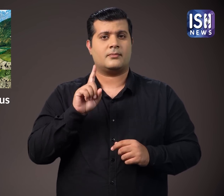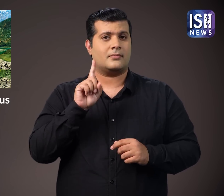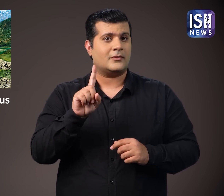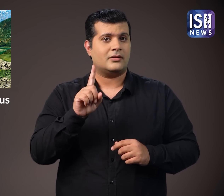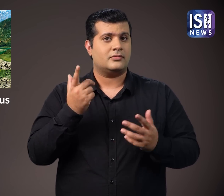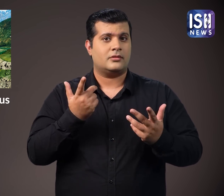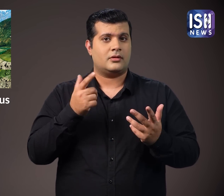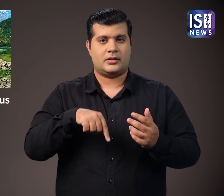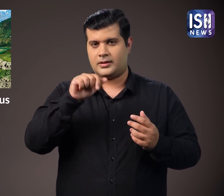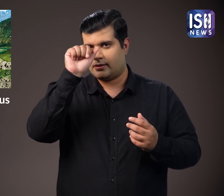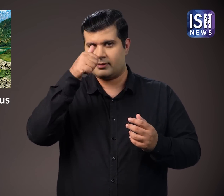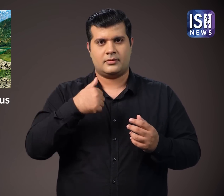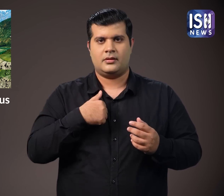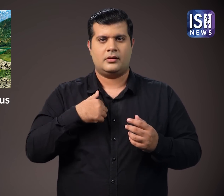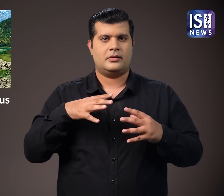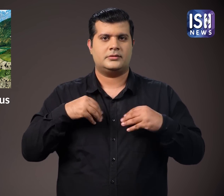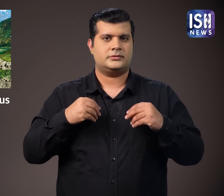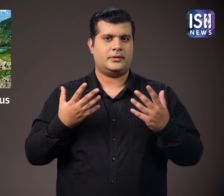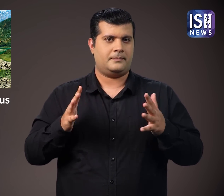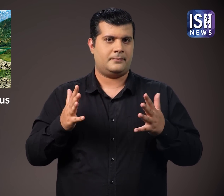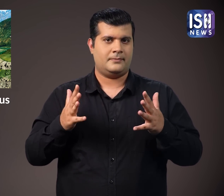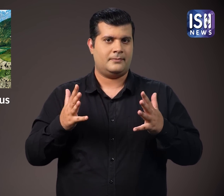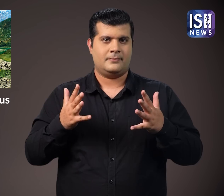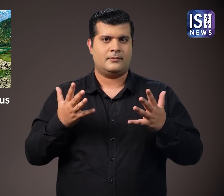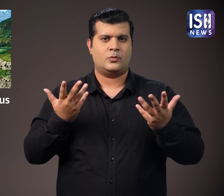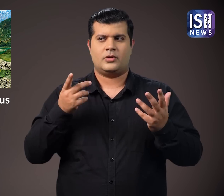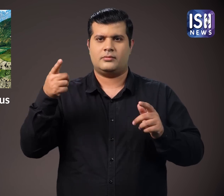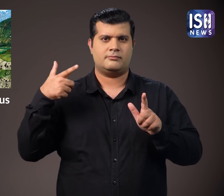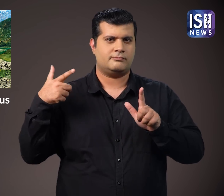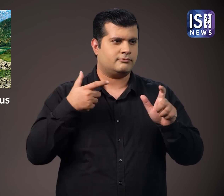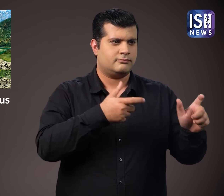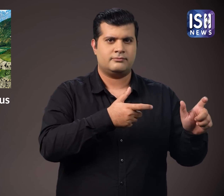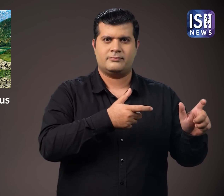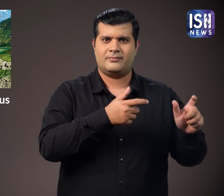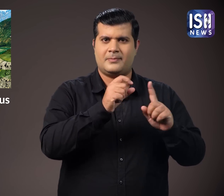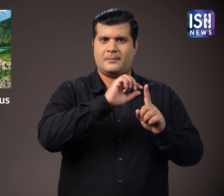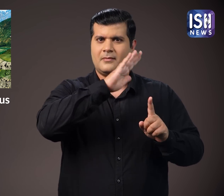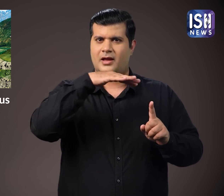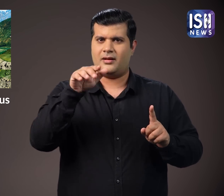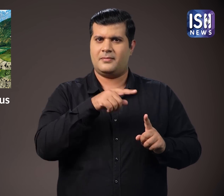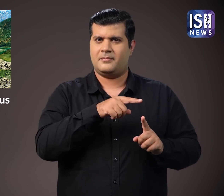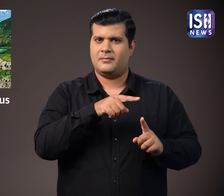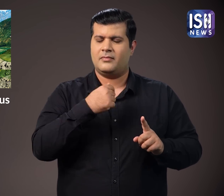But India objected because of the terror attack in Pahalgam.